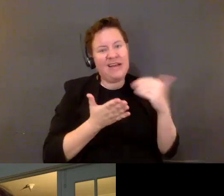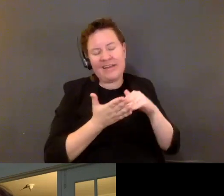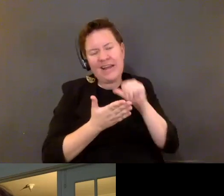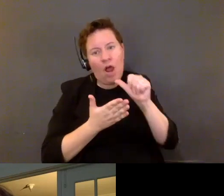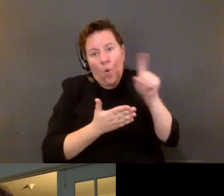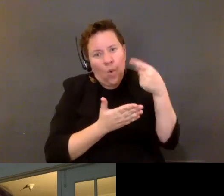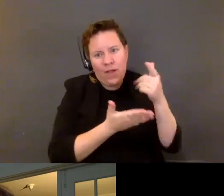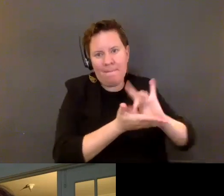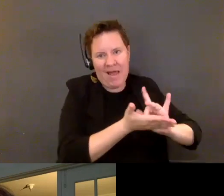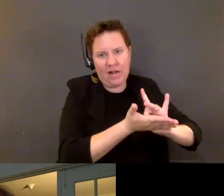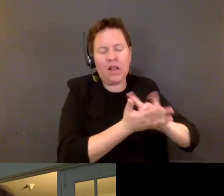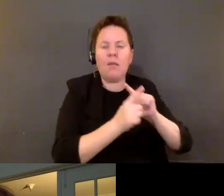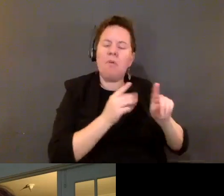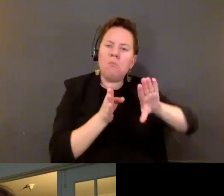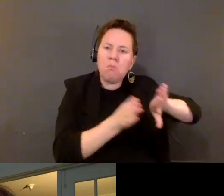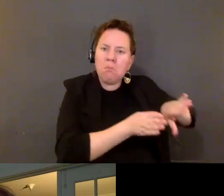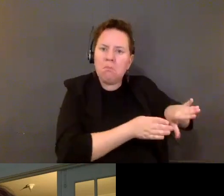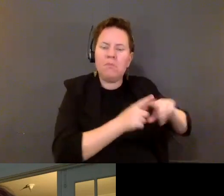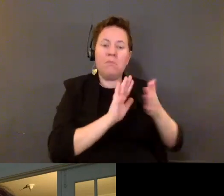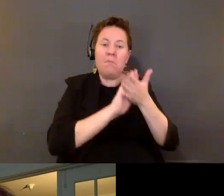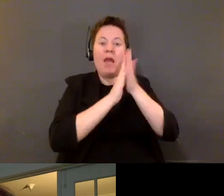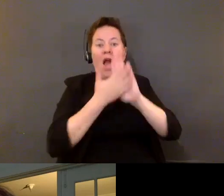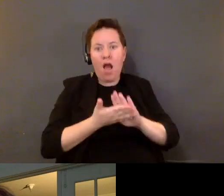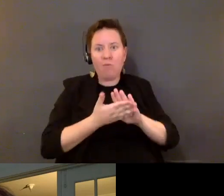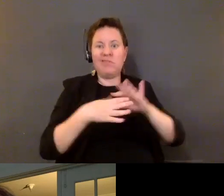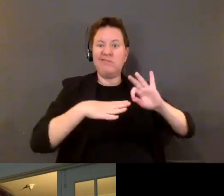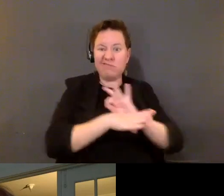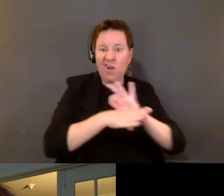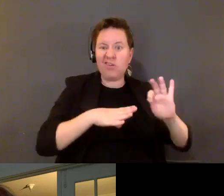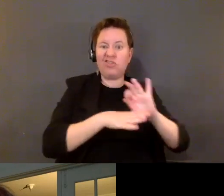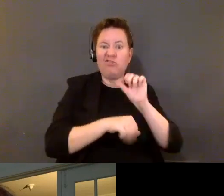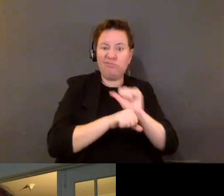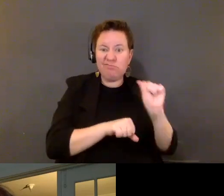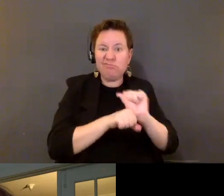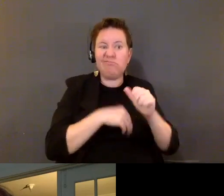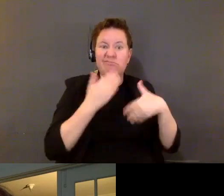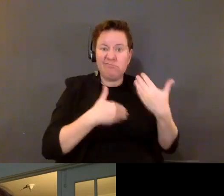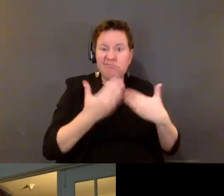as much as becoming a functional person in a world that told me i wasn't going to be